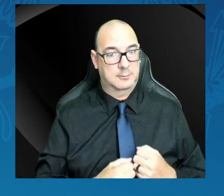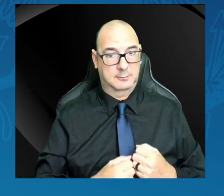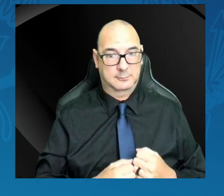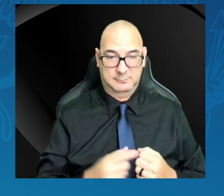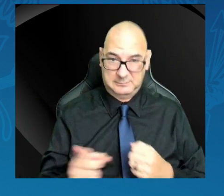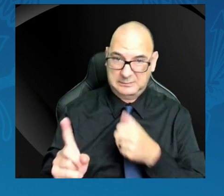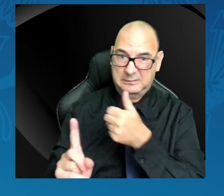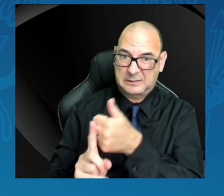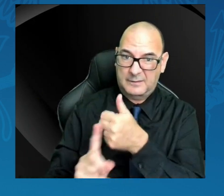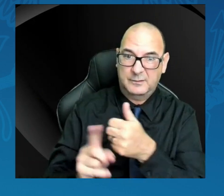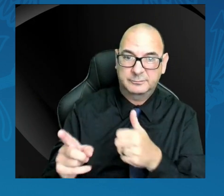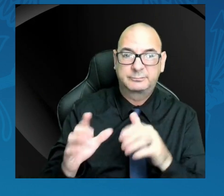Marissa, the stage is yours.